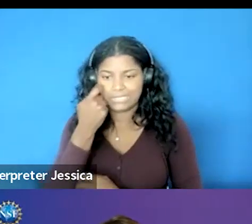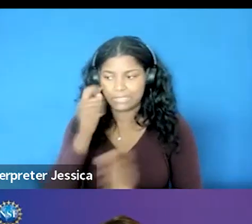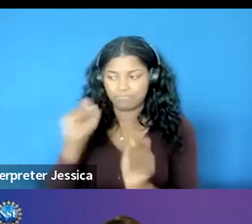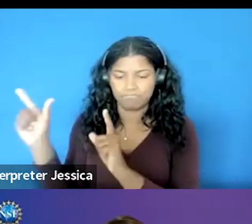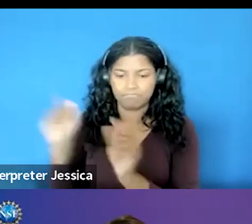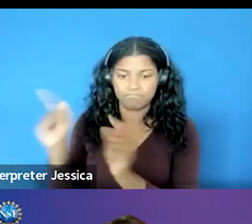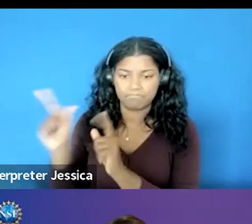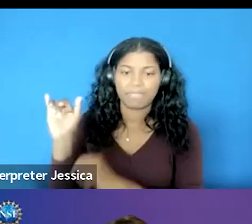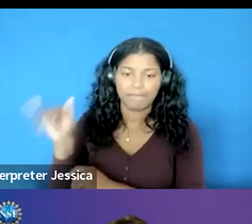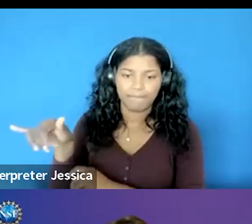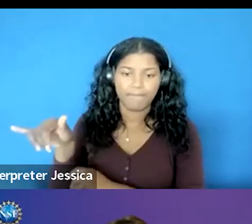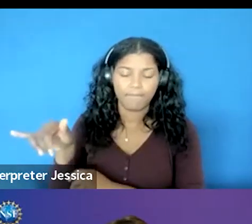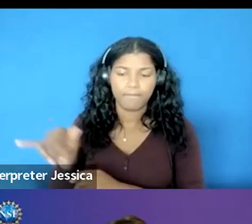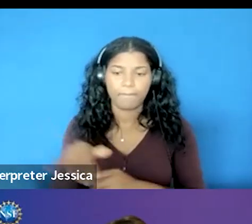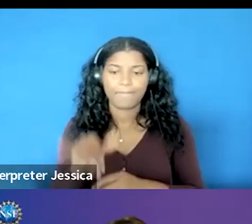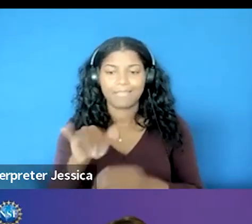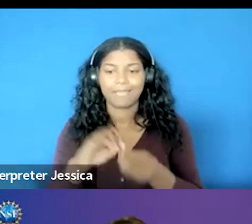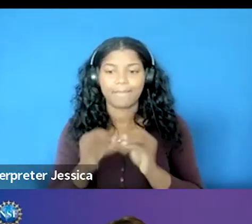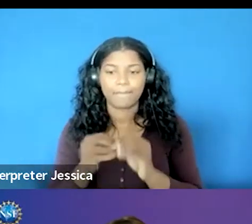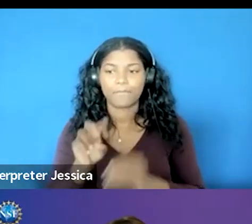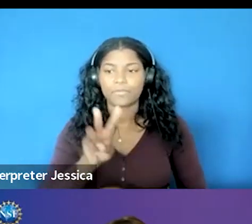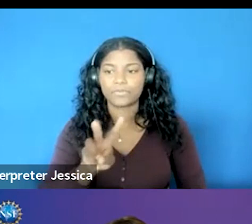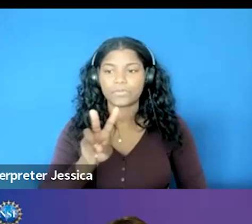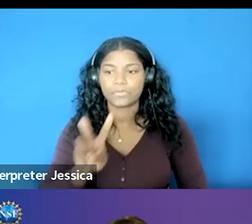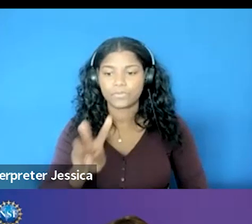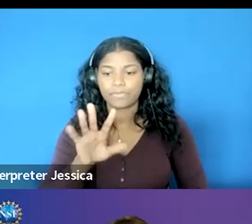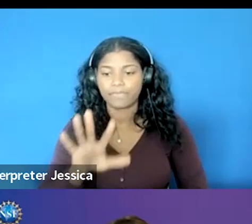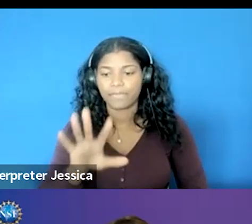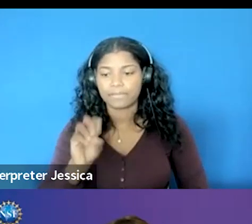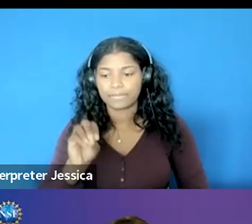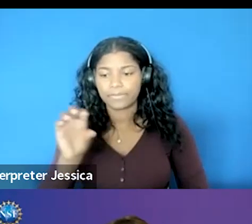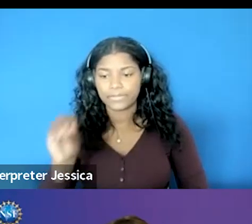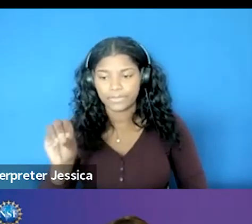The solicitation number was 22500, I think there's been a couple of questions